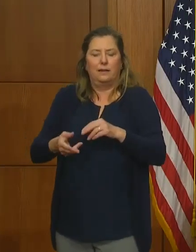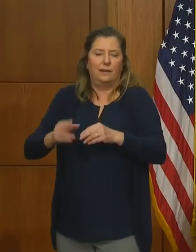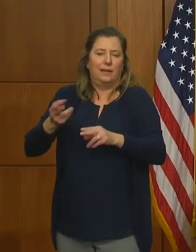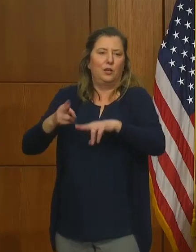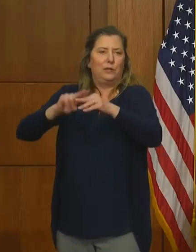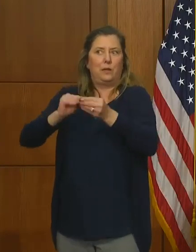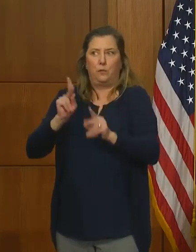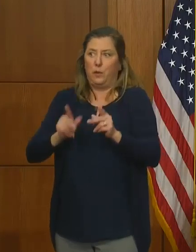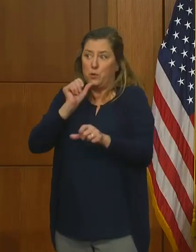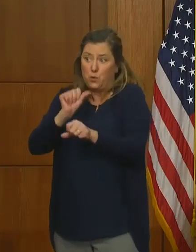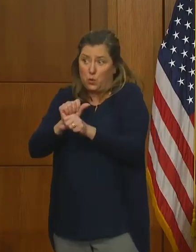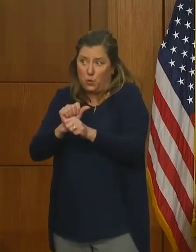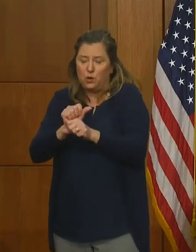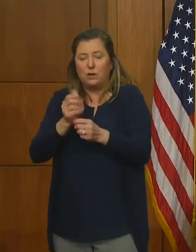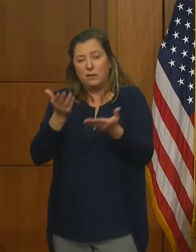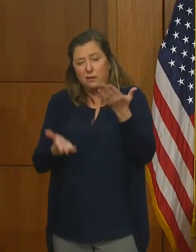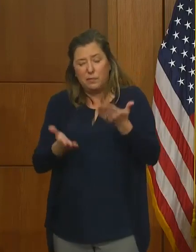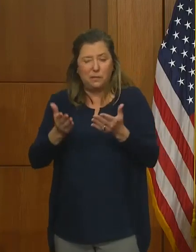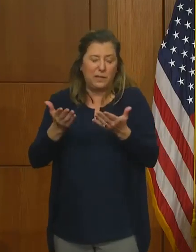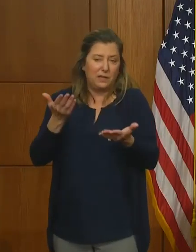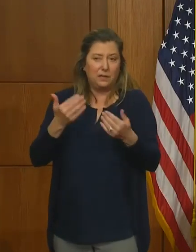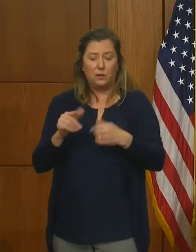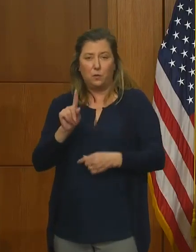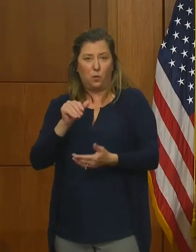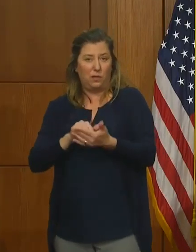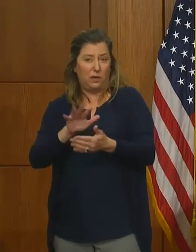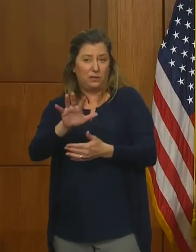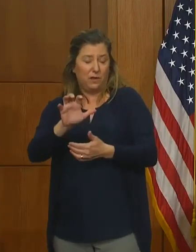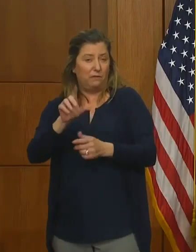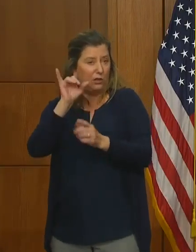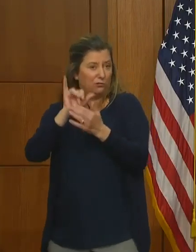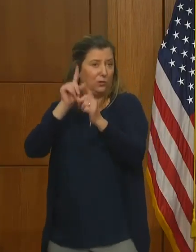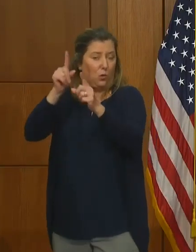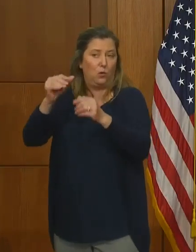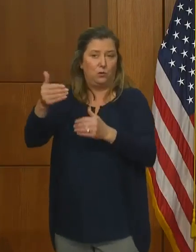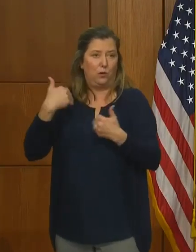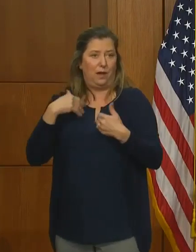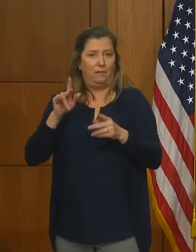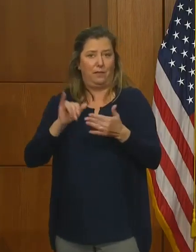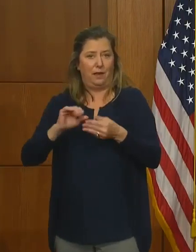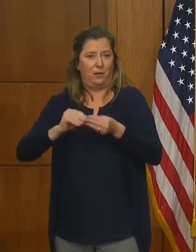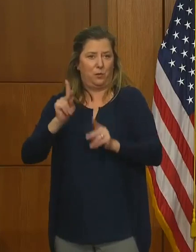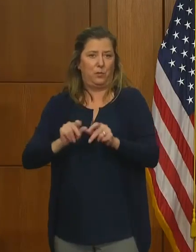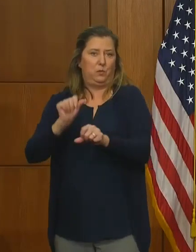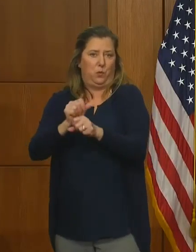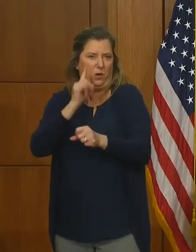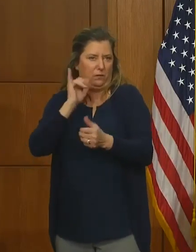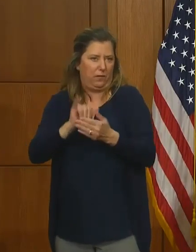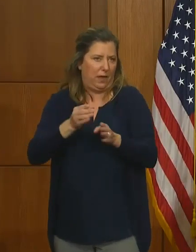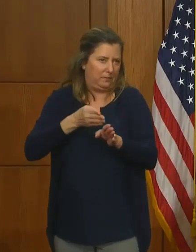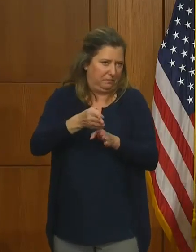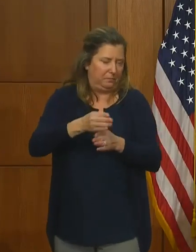PEOPLE THAT WE HAVE AND WE ARE WORKING ON PLANS TO INCREASE